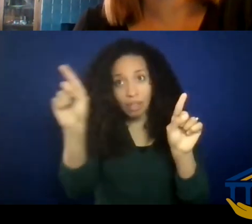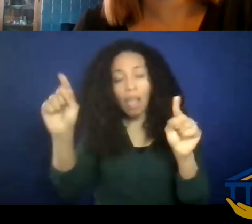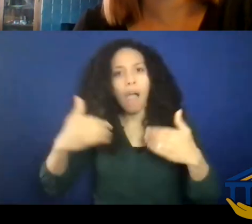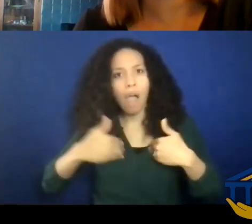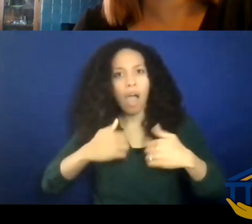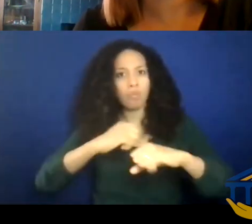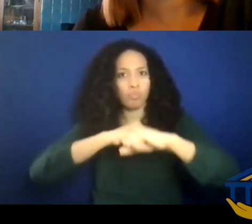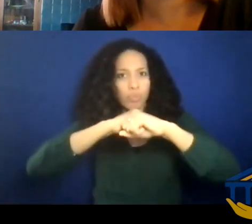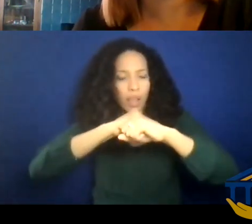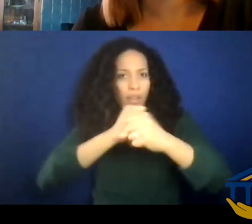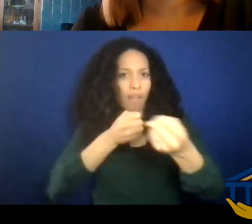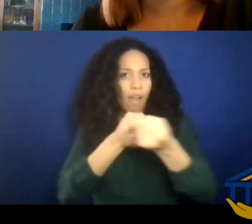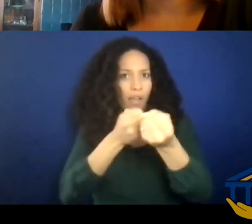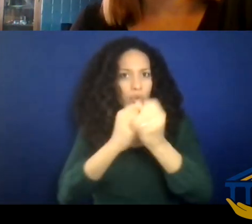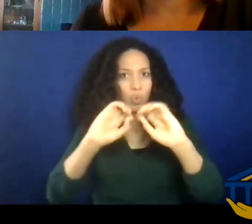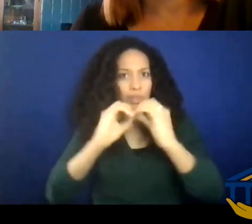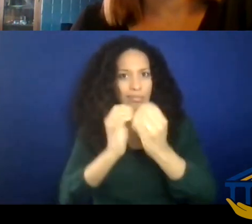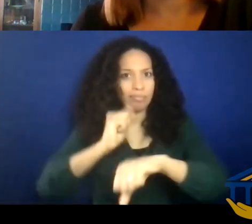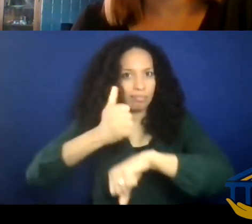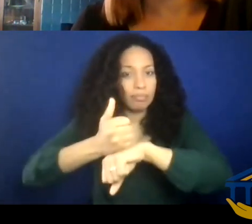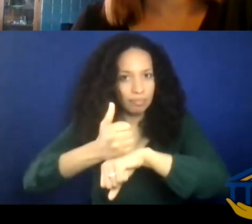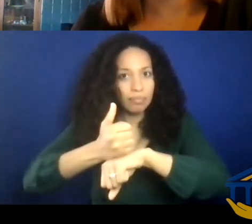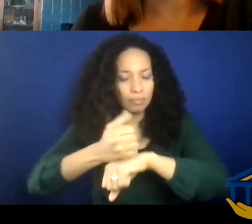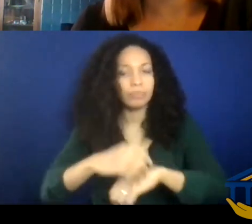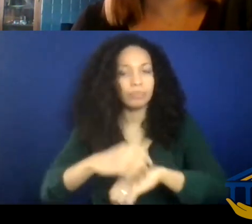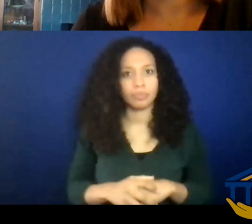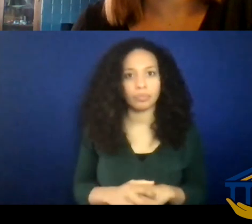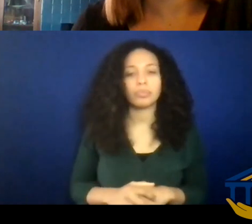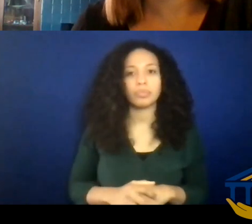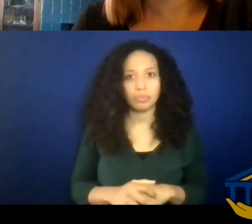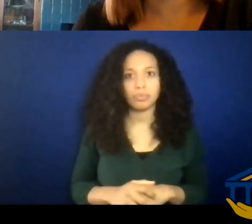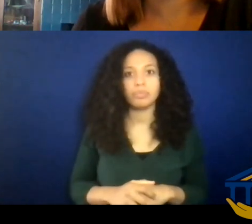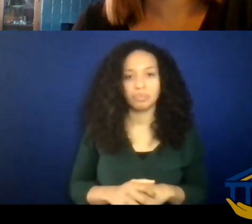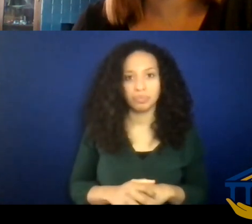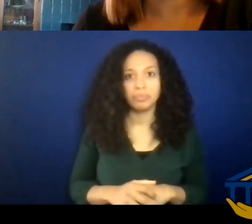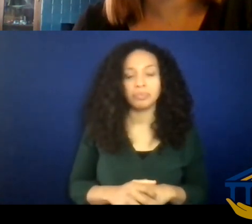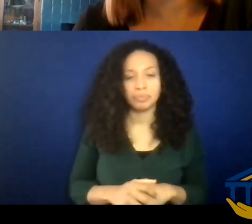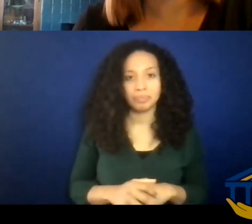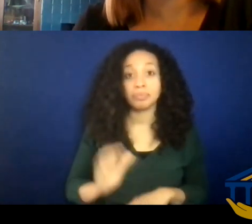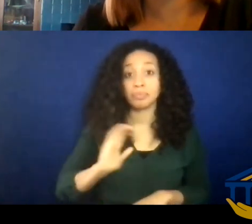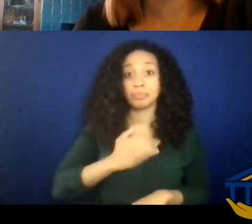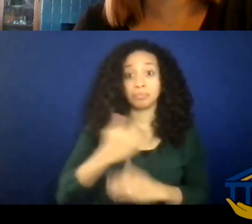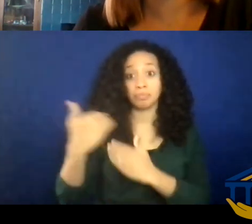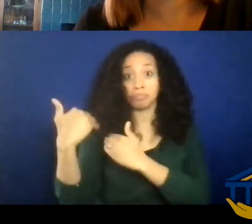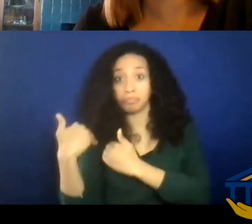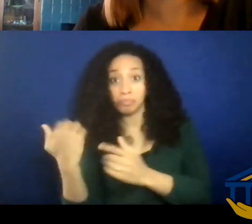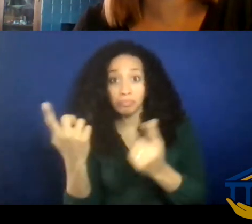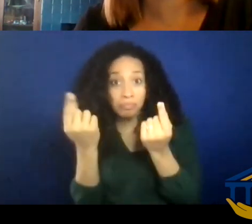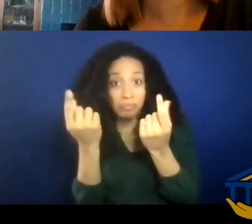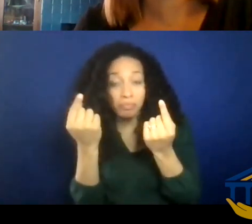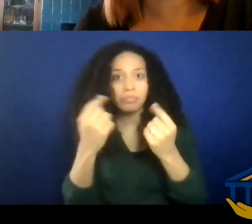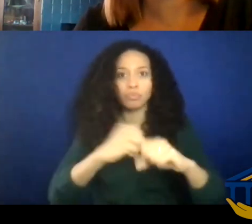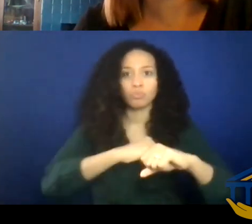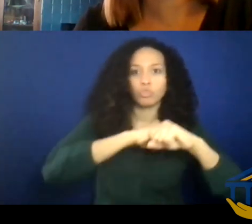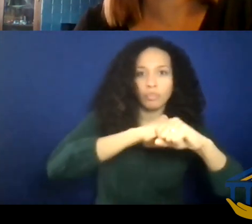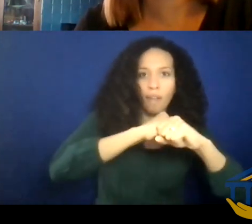organization and our job is to protect and advocate for people with disabilities